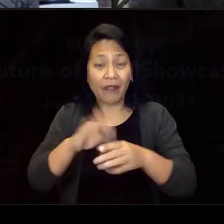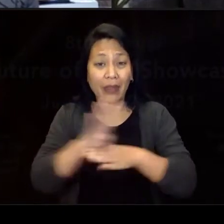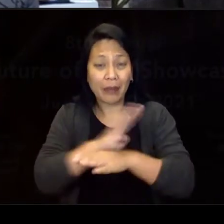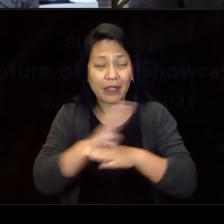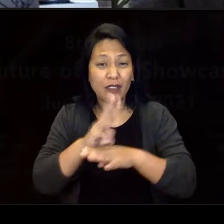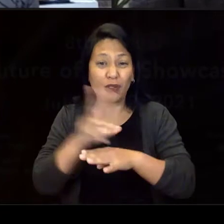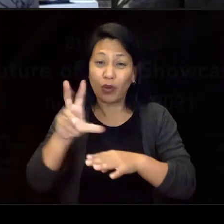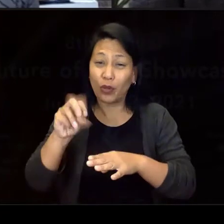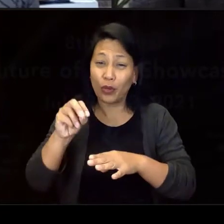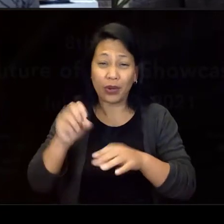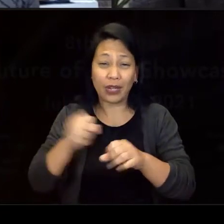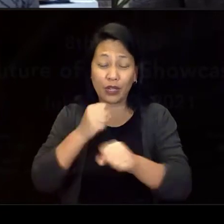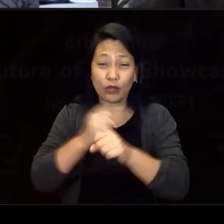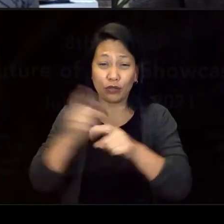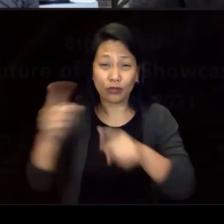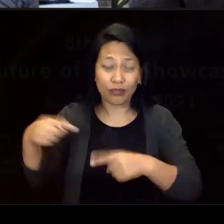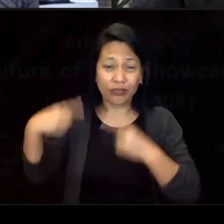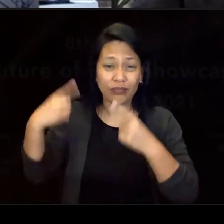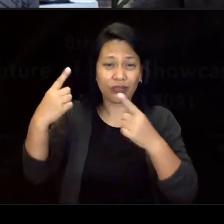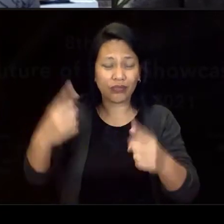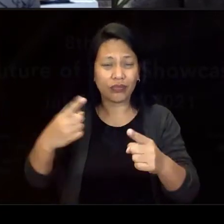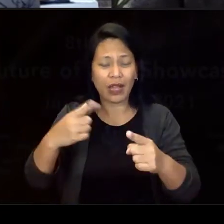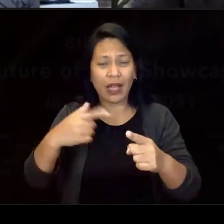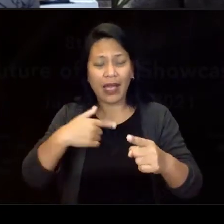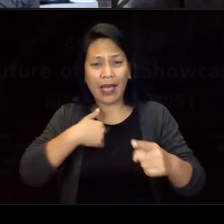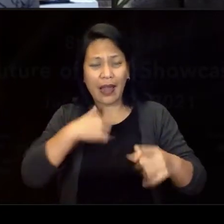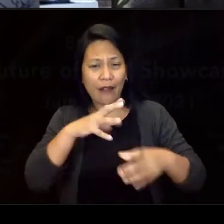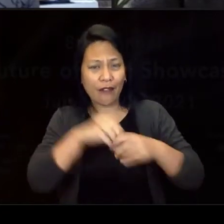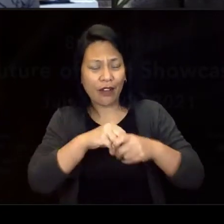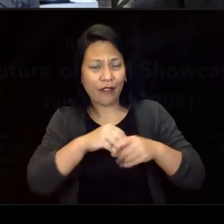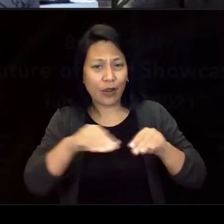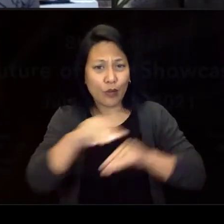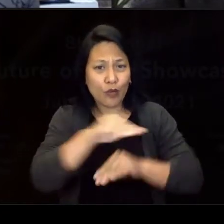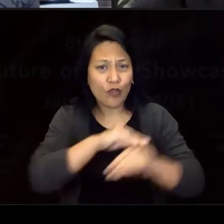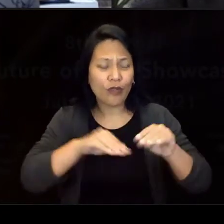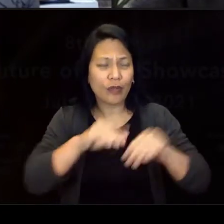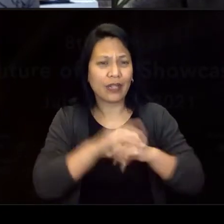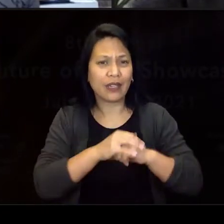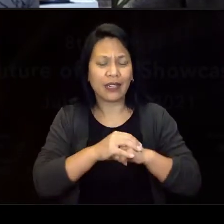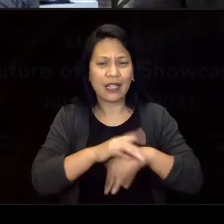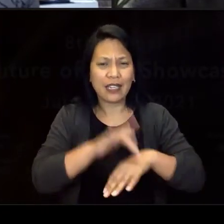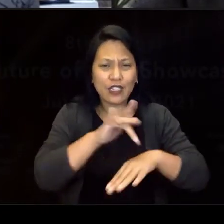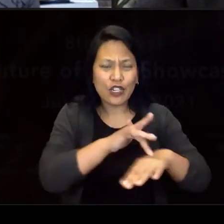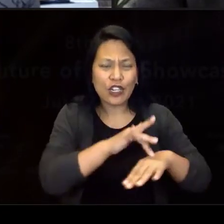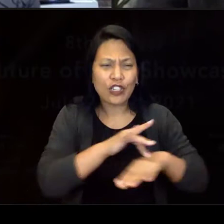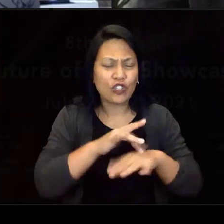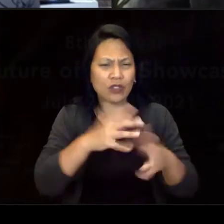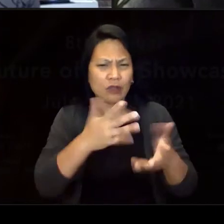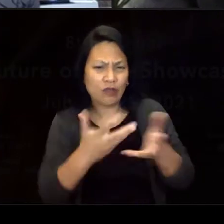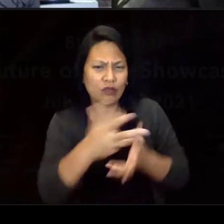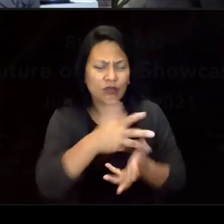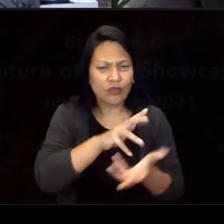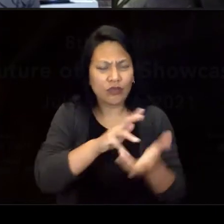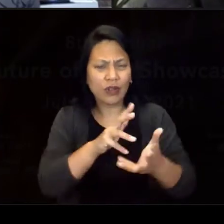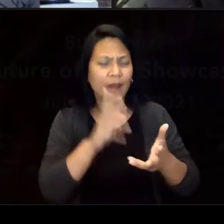you know, working with movement and touch and vulnerability, and I just am an empath and I tend to steer that way anyways.